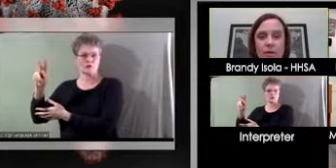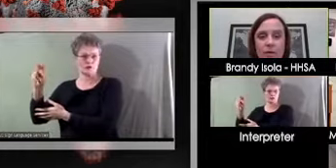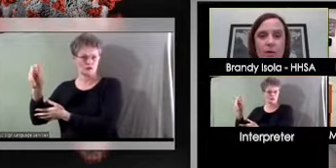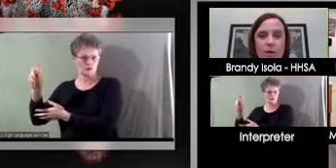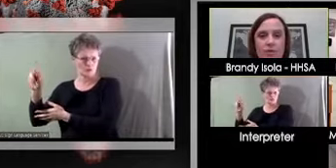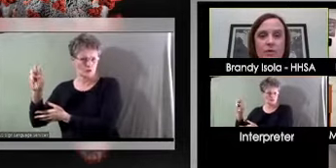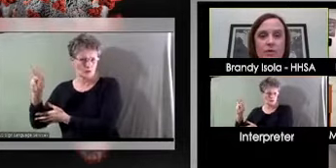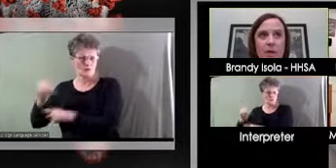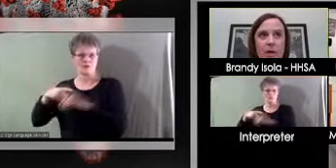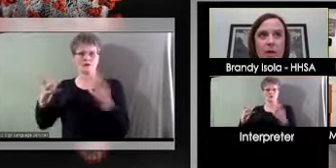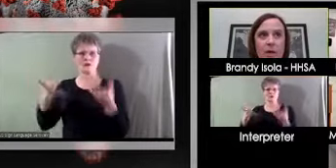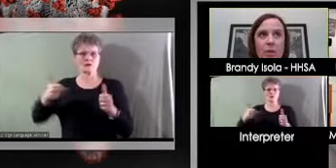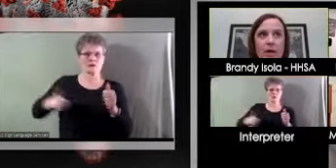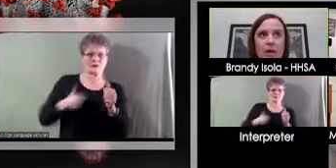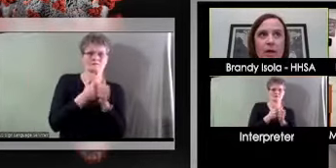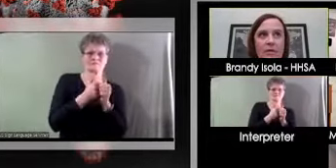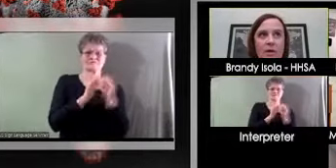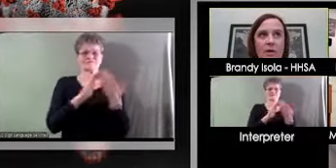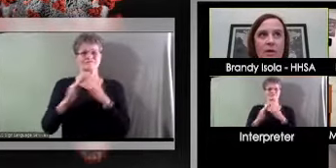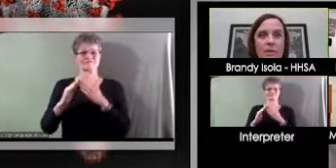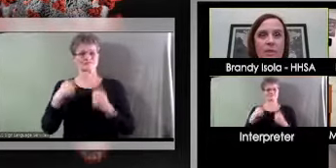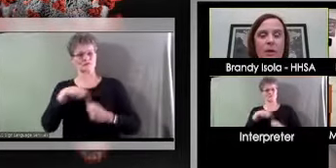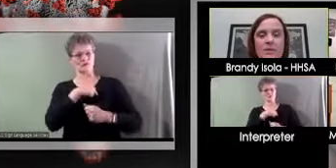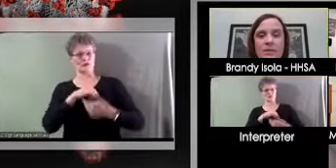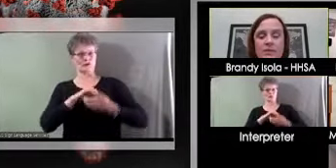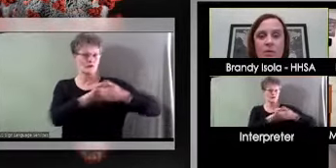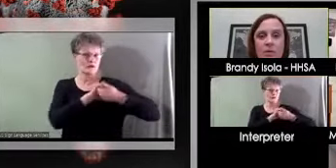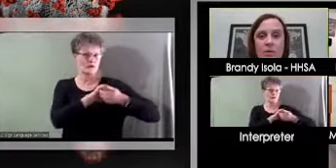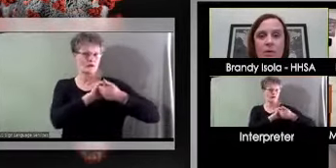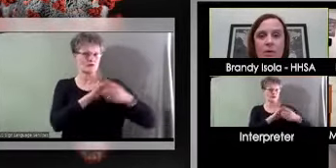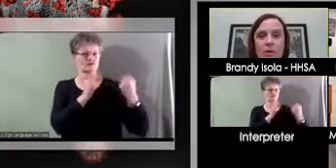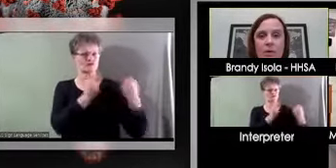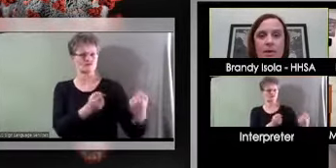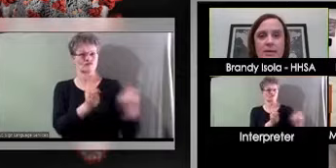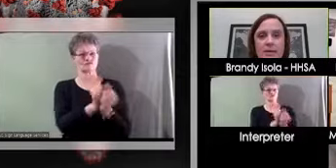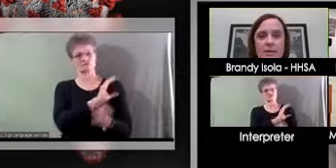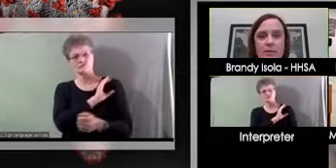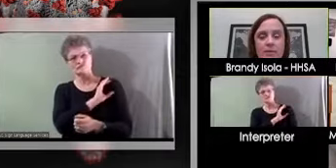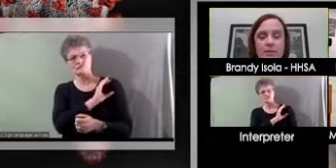working with law enforcement. We have a process for complaints